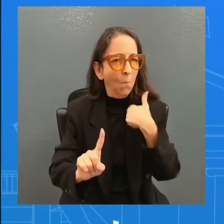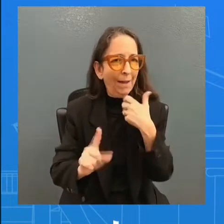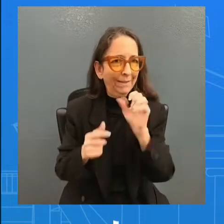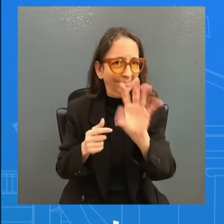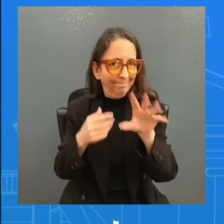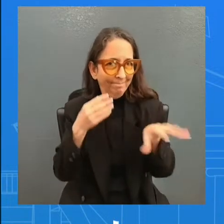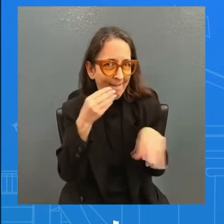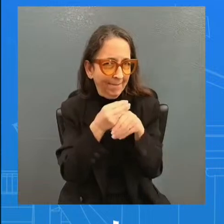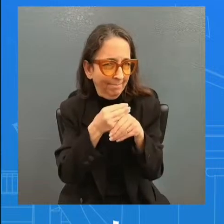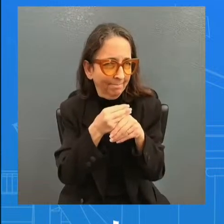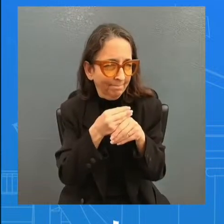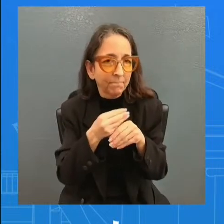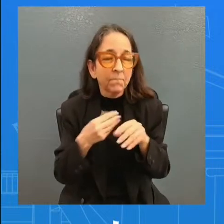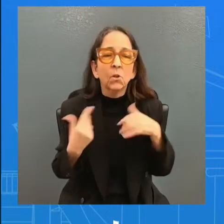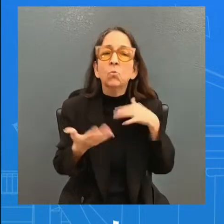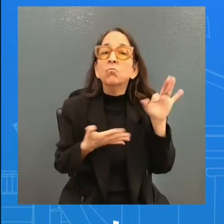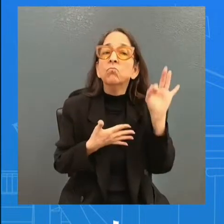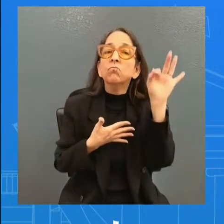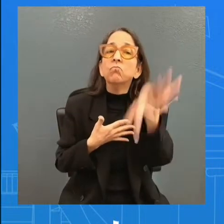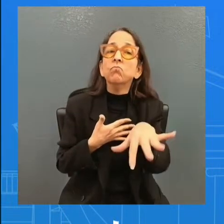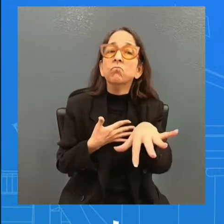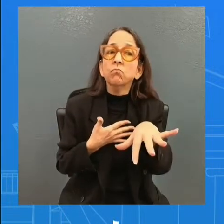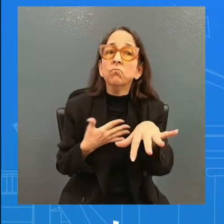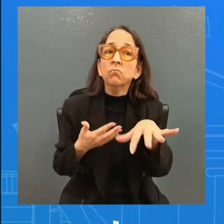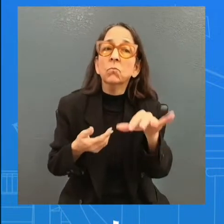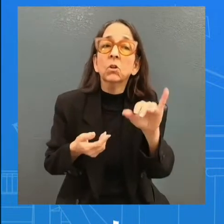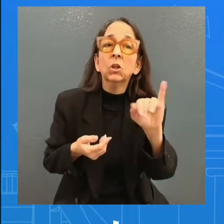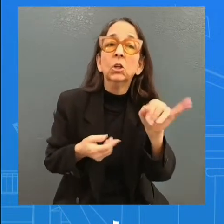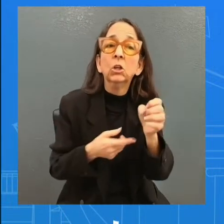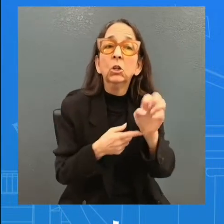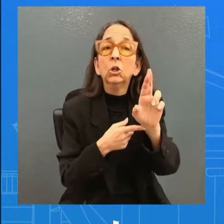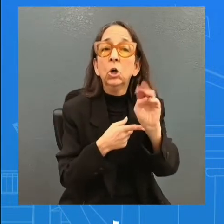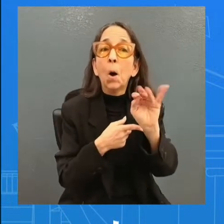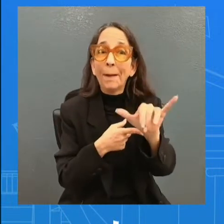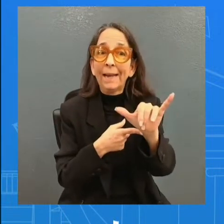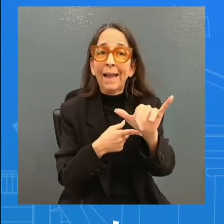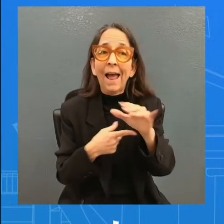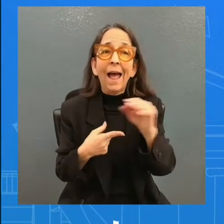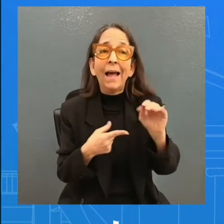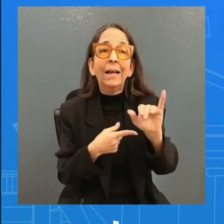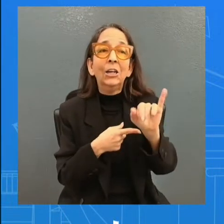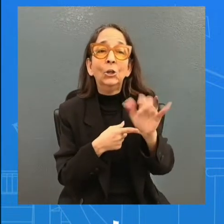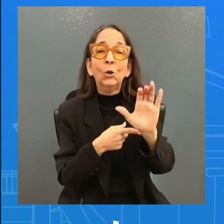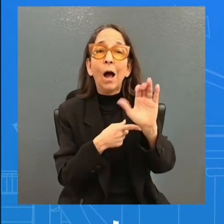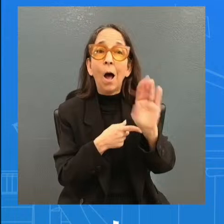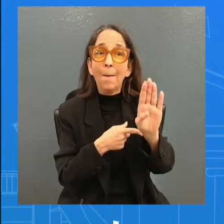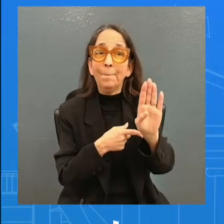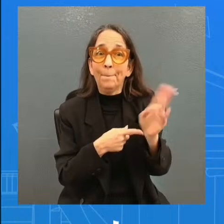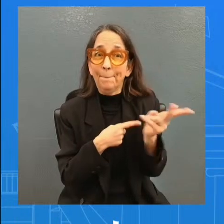Jeremy and Jacob, thank you so much for your service. They will be leaving our team. This is going to be --